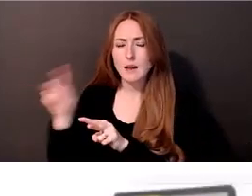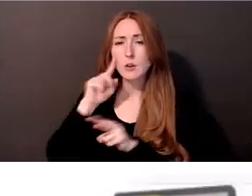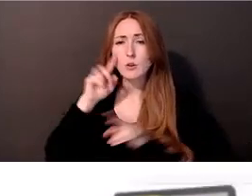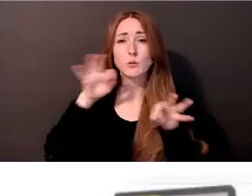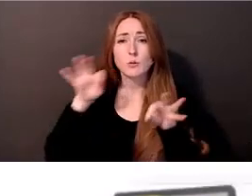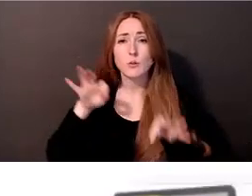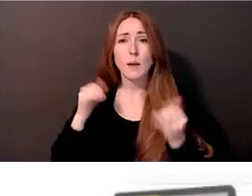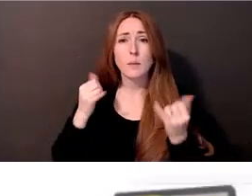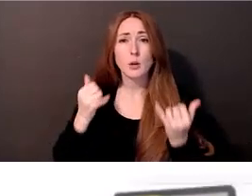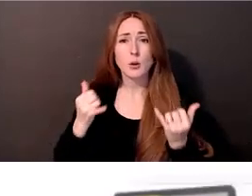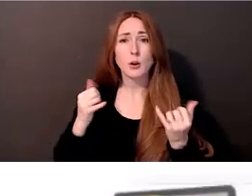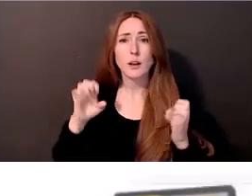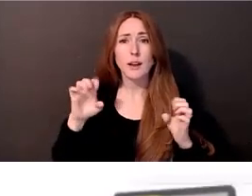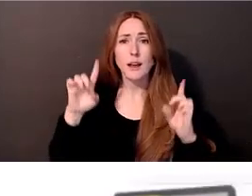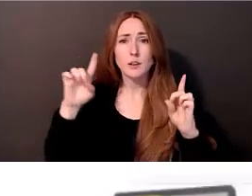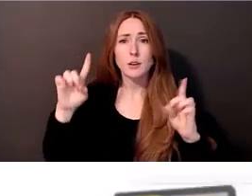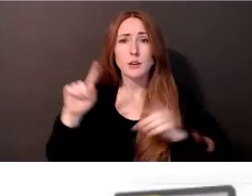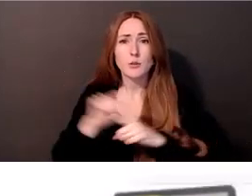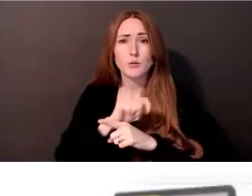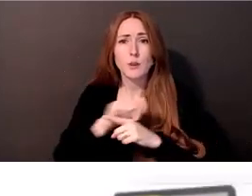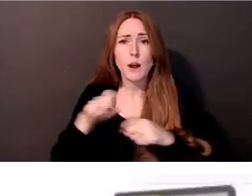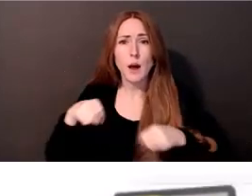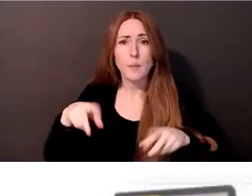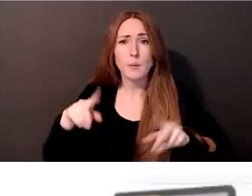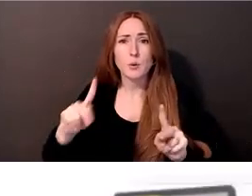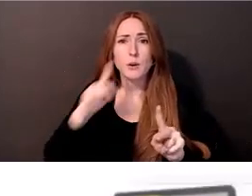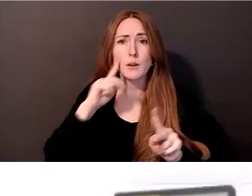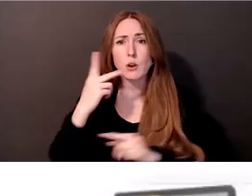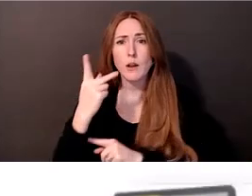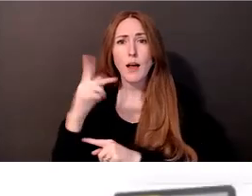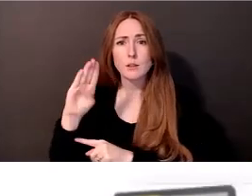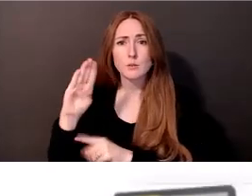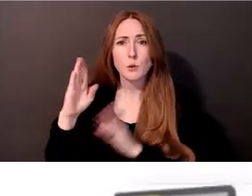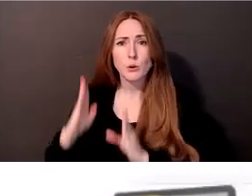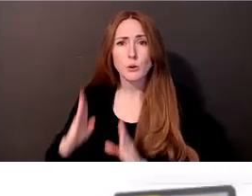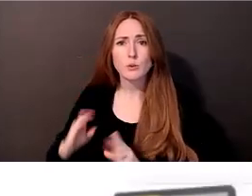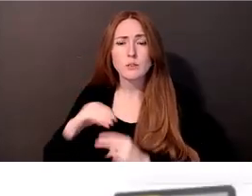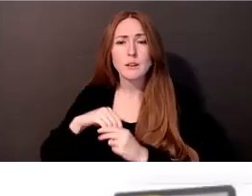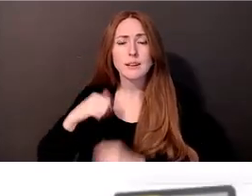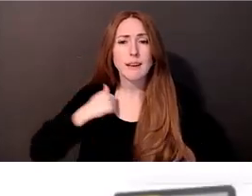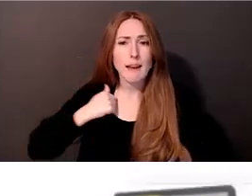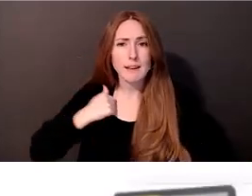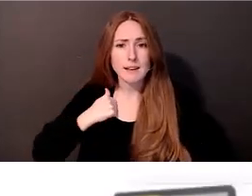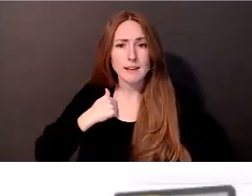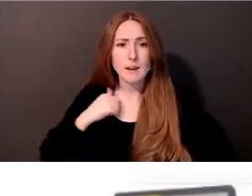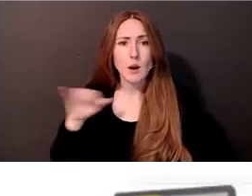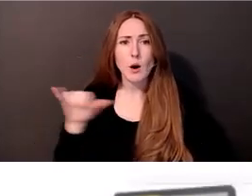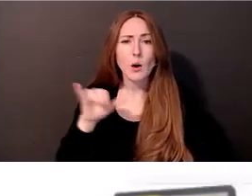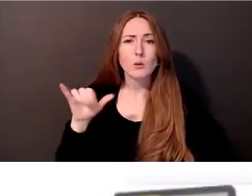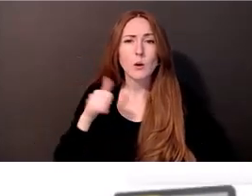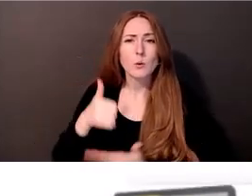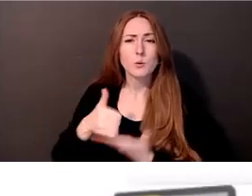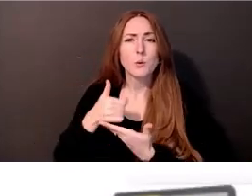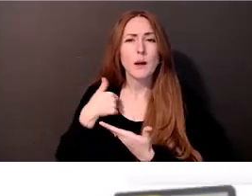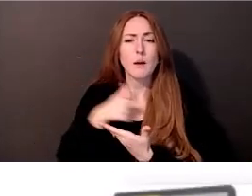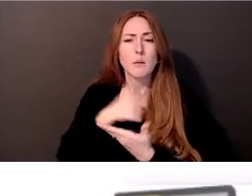opportunity for knowledge brokers in Canada and also to determine whether those opportunities meet